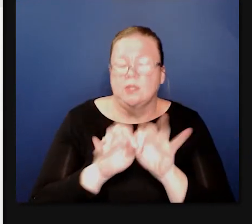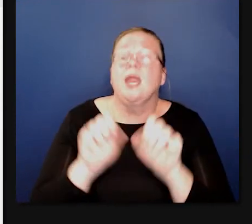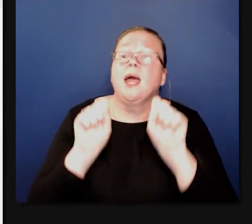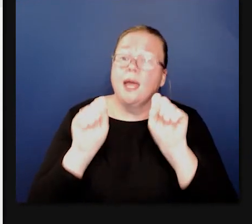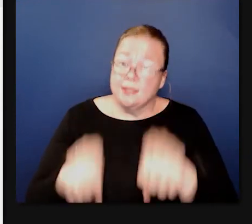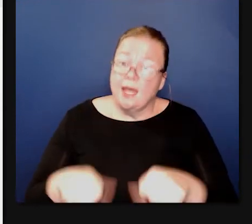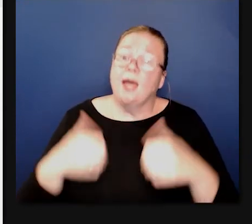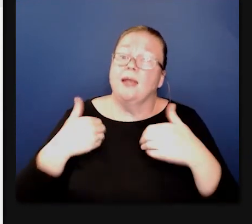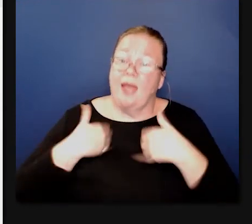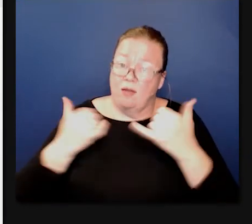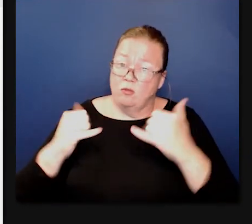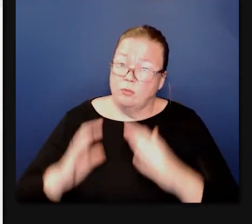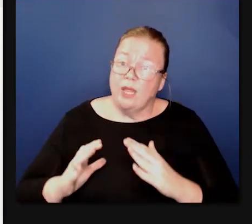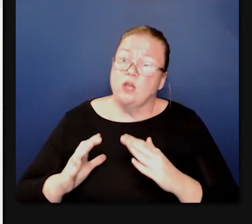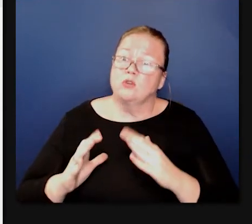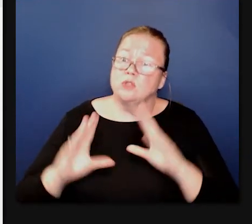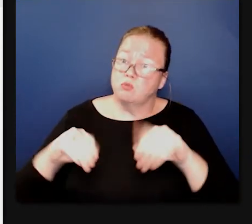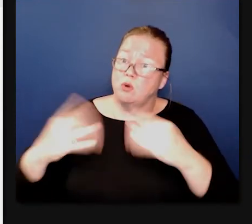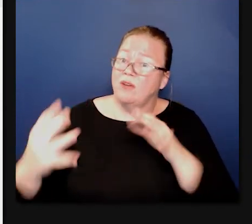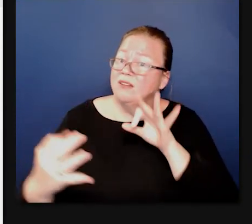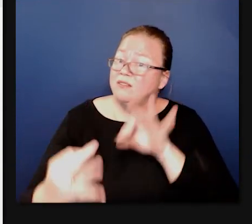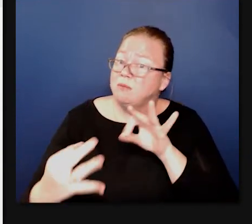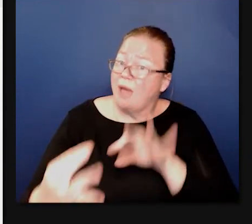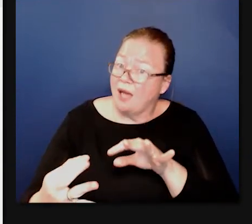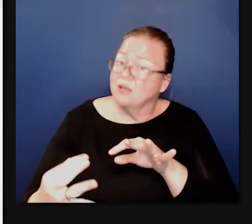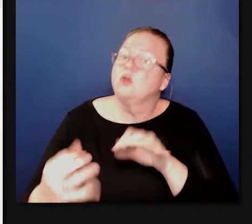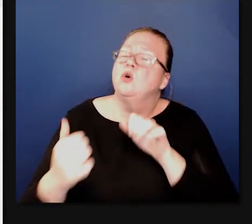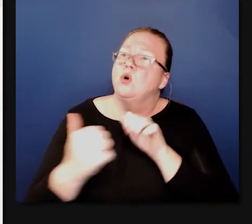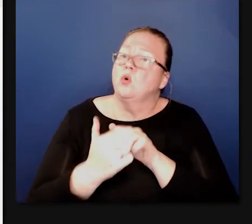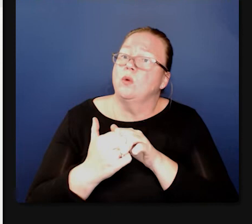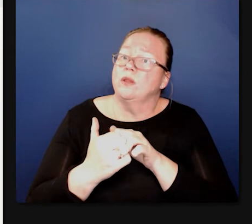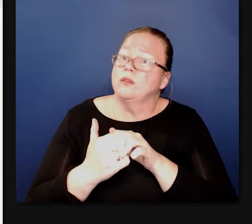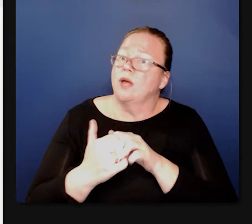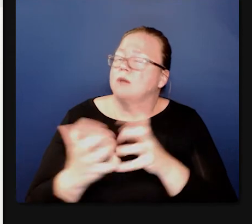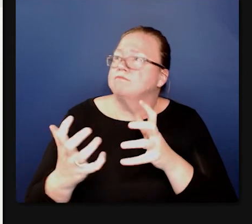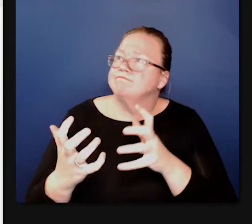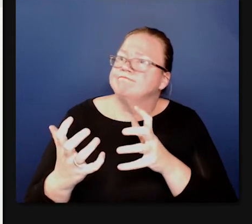Being able to have players provide feedback on creators